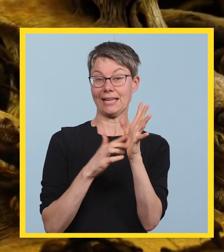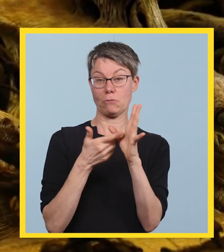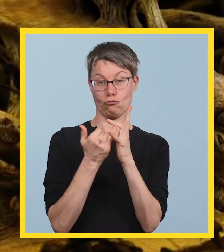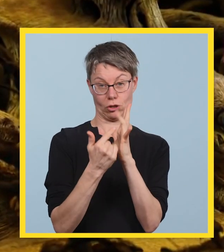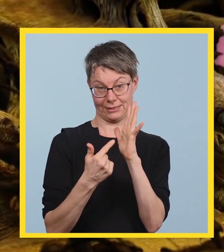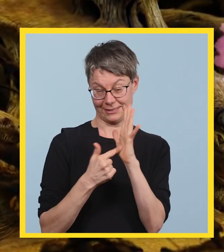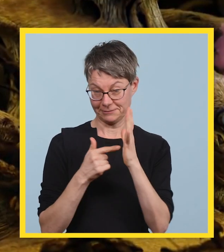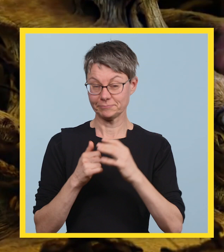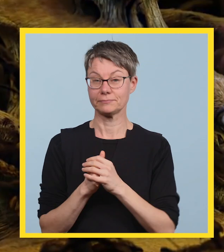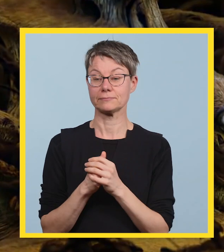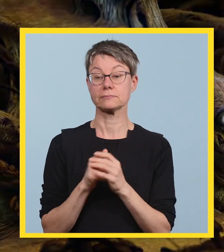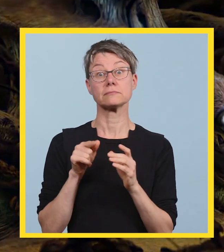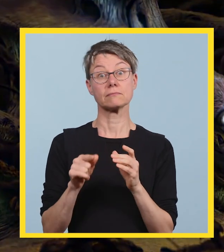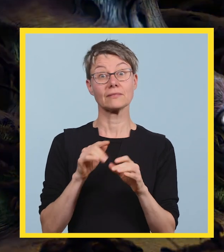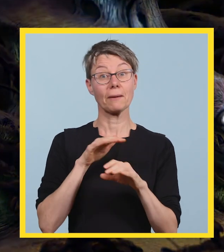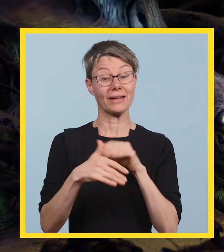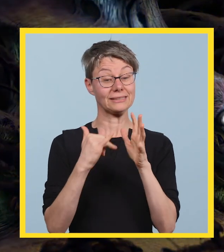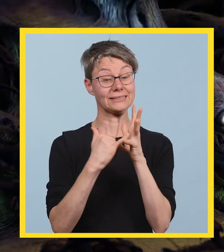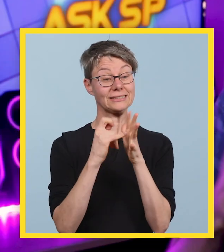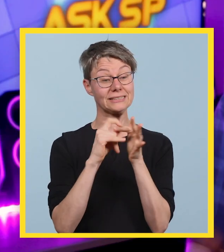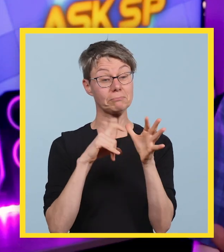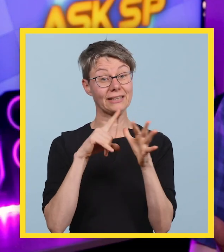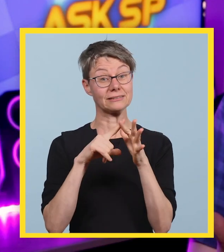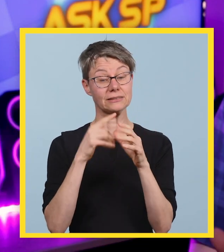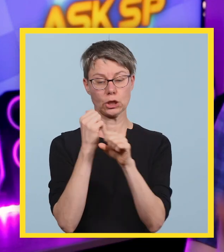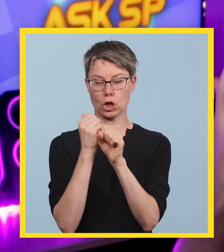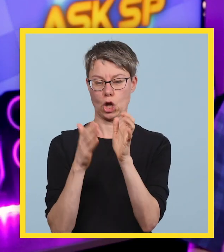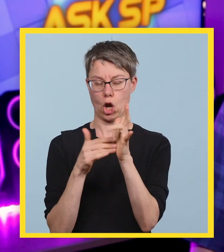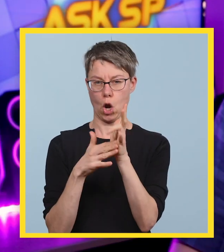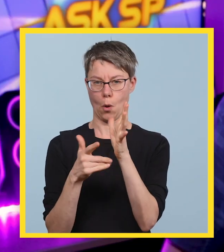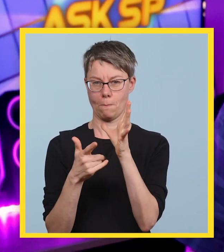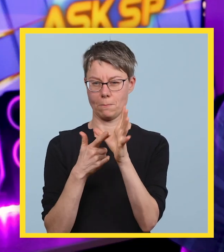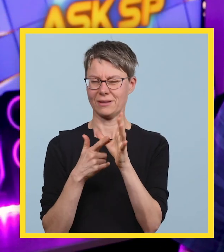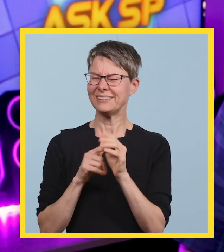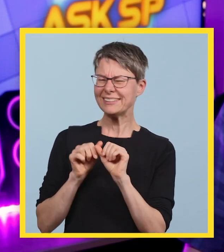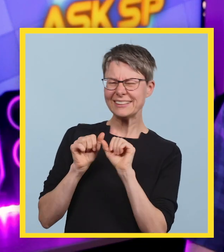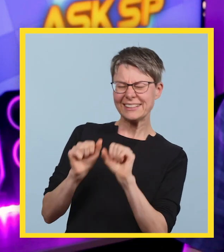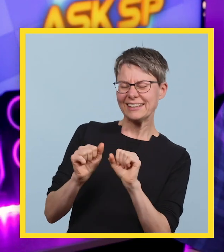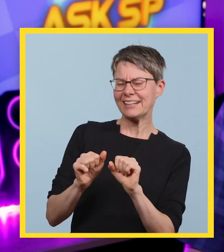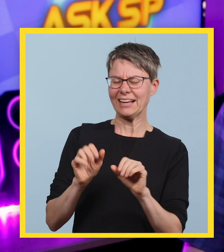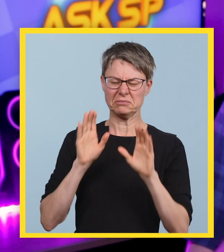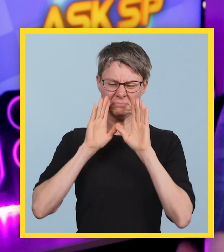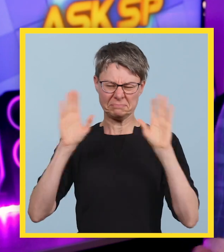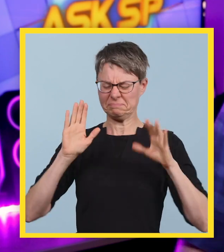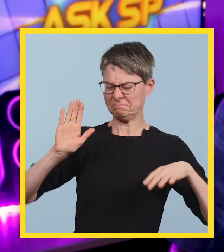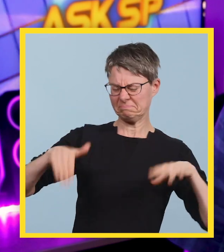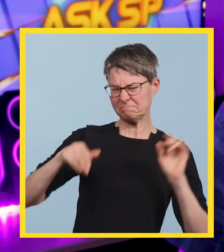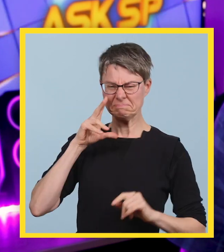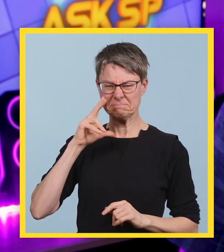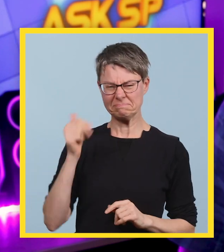this time about a space gnome. Amanita's games have such great personality and style, so definitely seek those out.